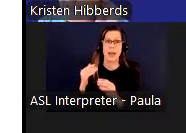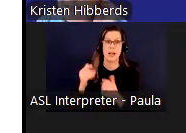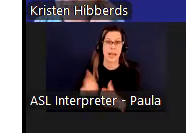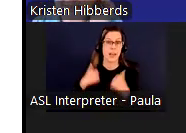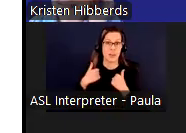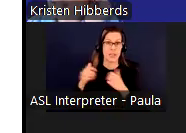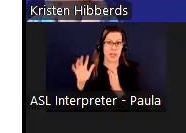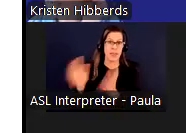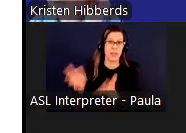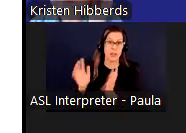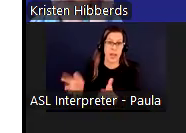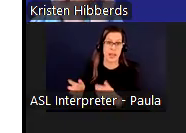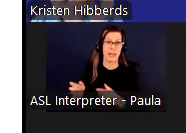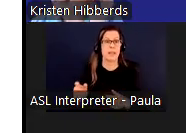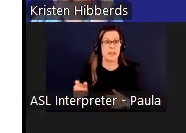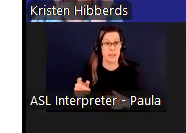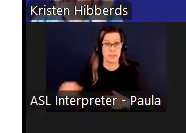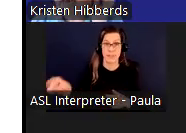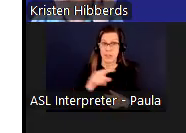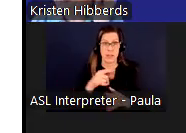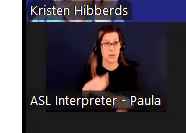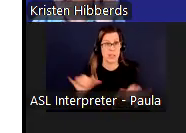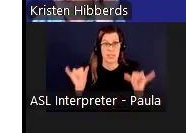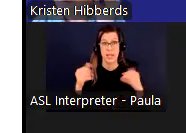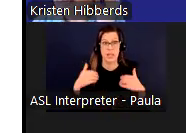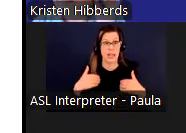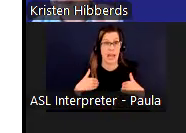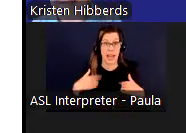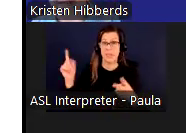Like I said, you still have through close of business